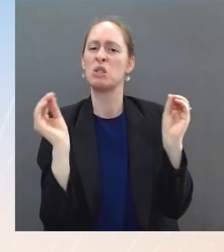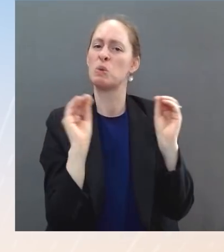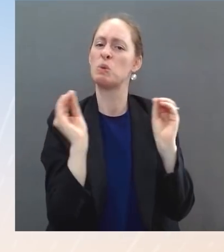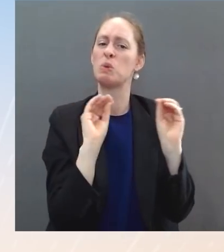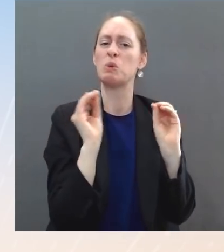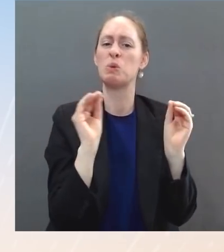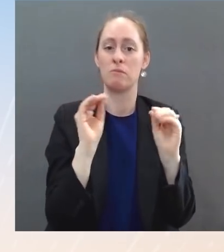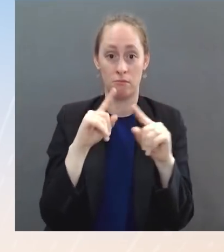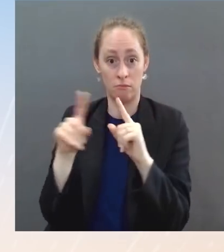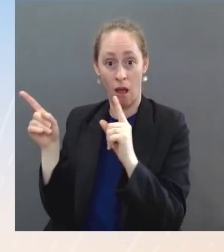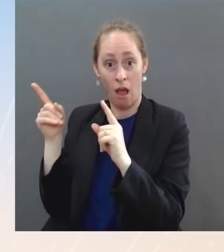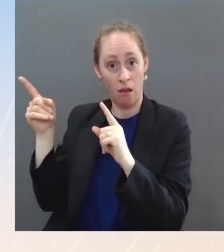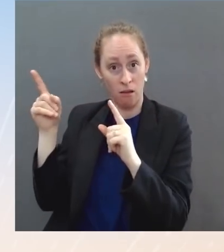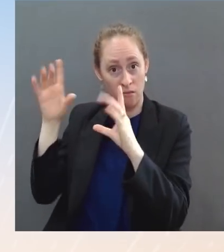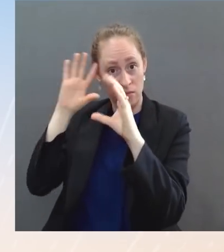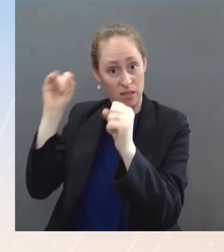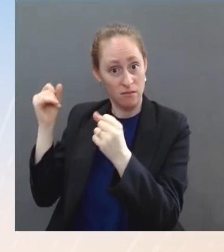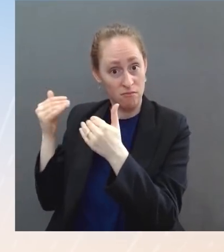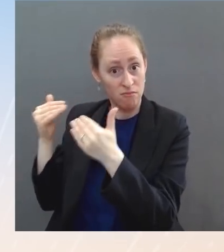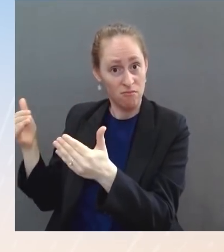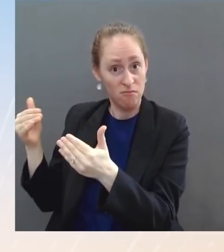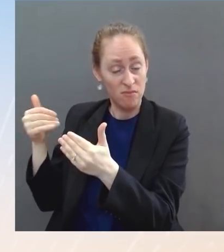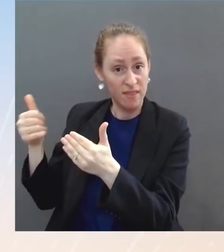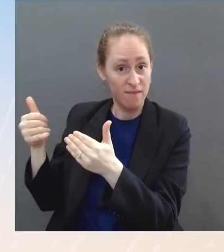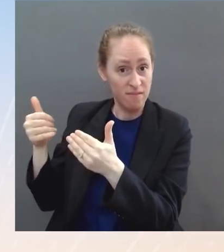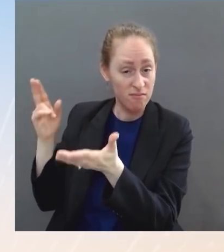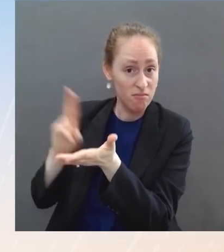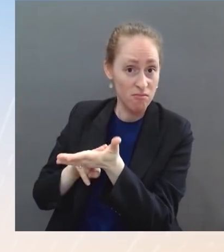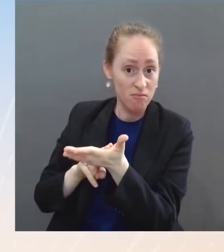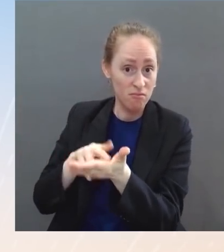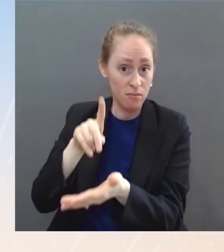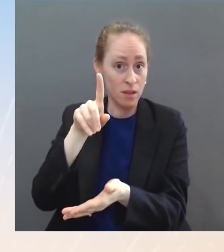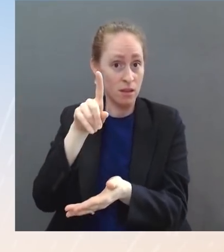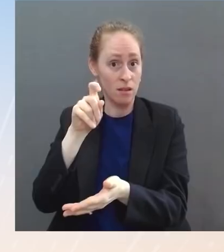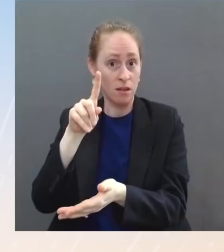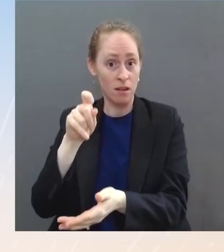that Congress is making in finalizing a deal -- not yet final, but finalizing a deal --